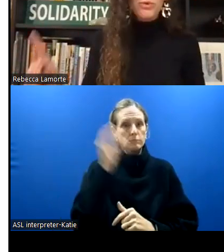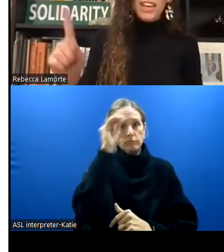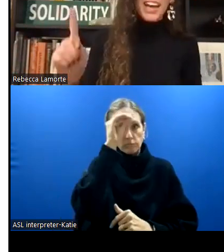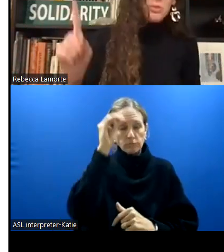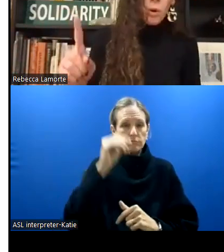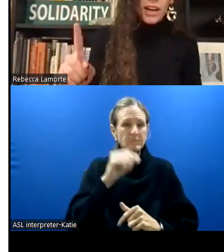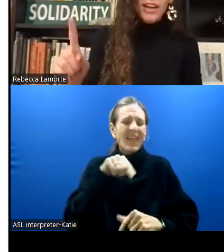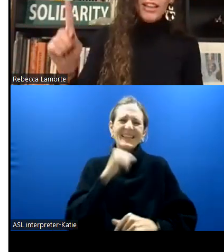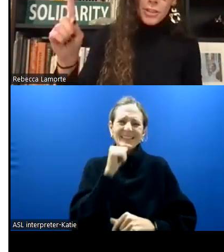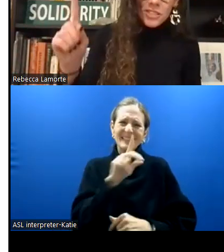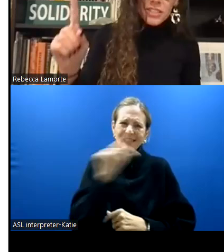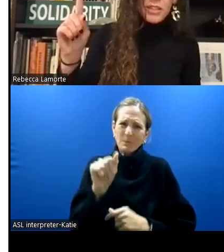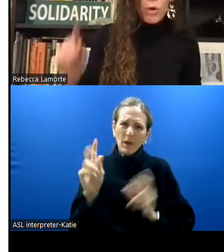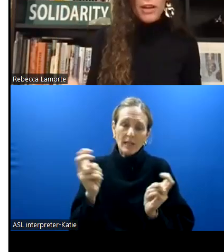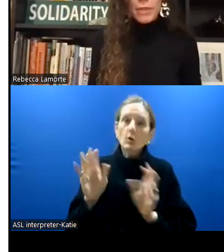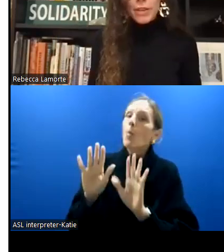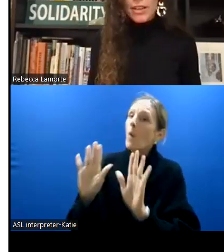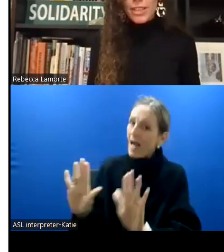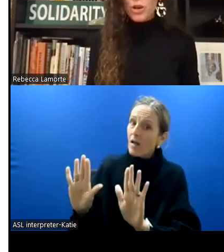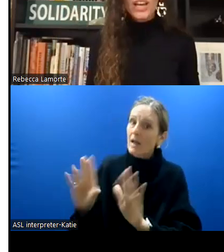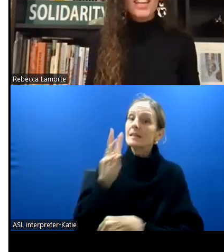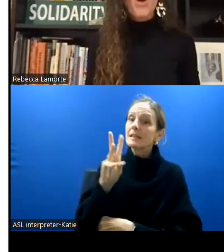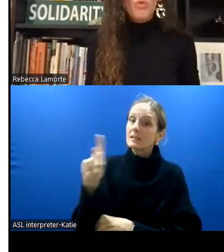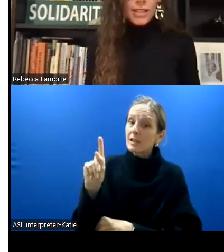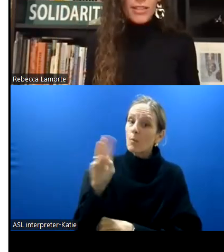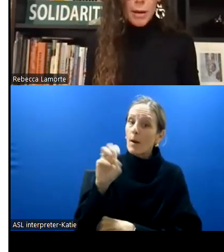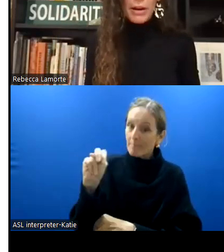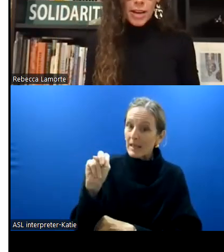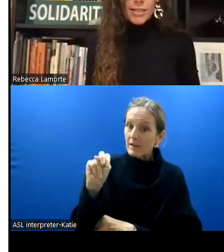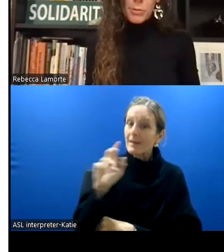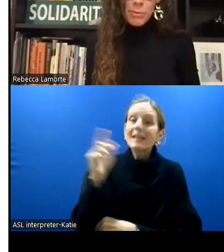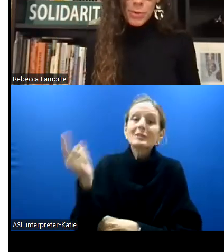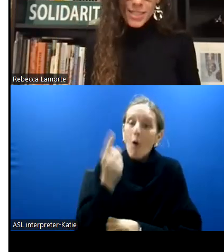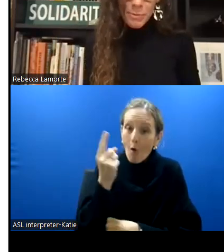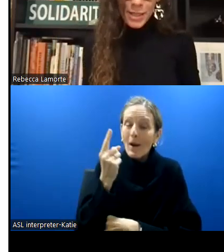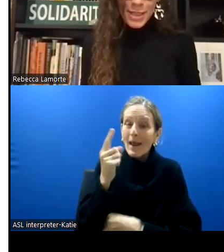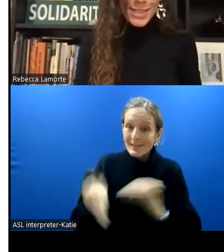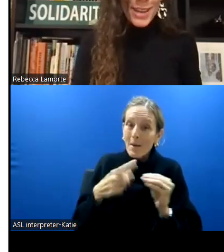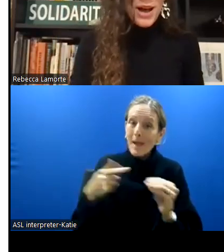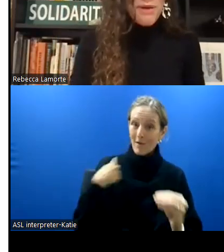Well, guess what? There's 61 million of us. So it is always about us as people with disabilities.